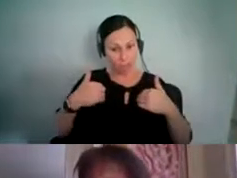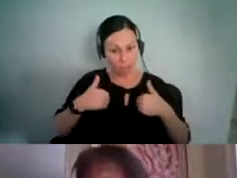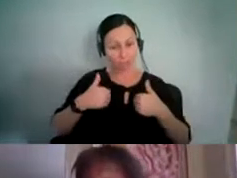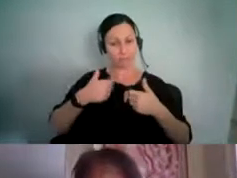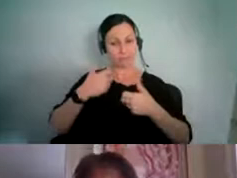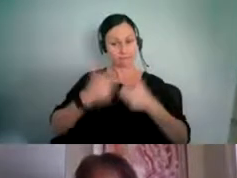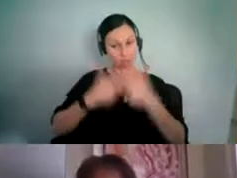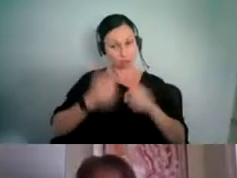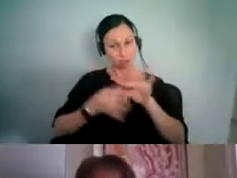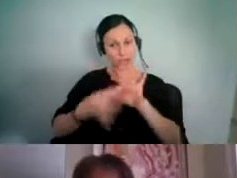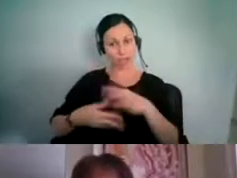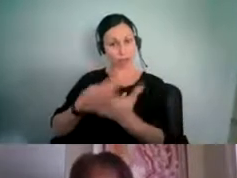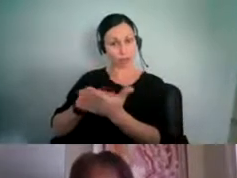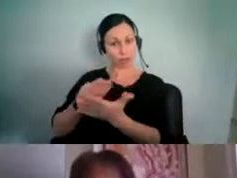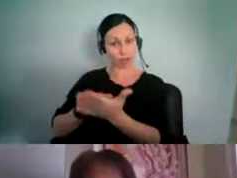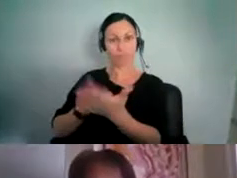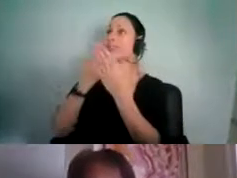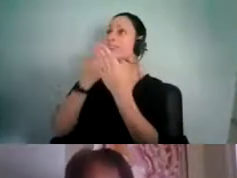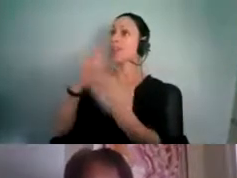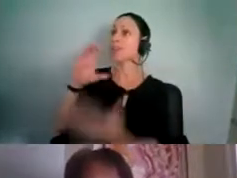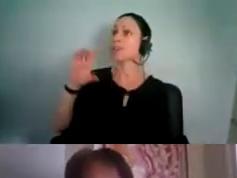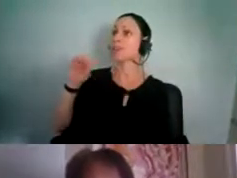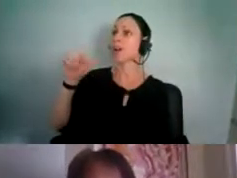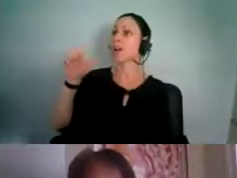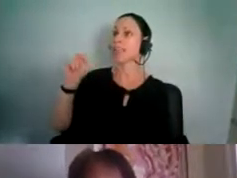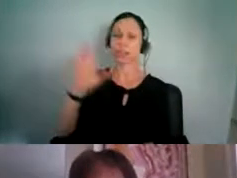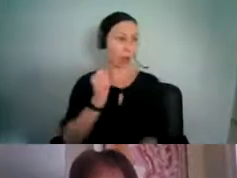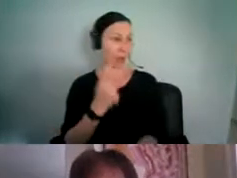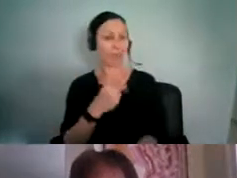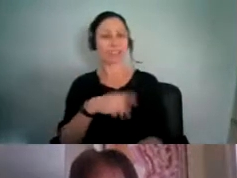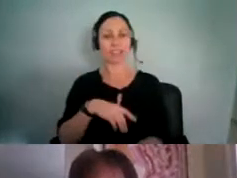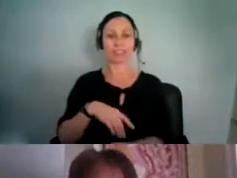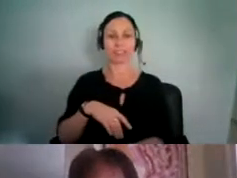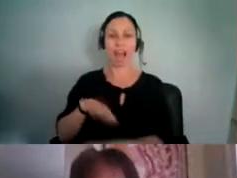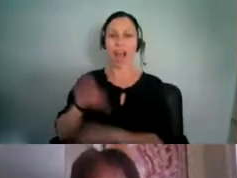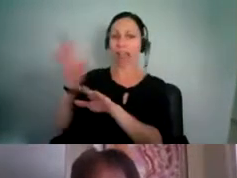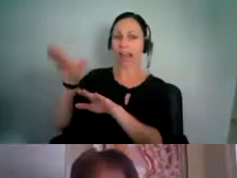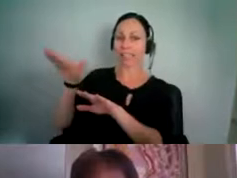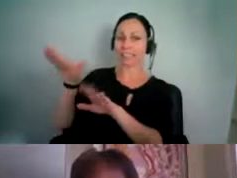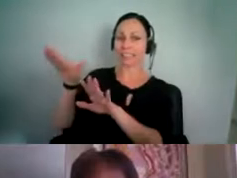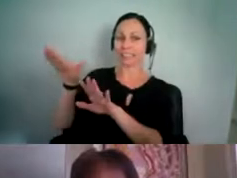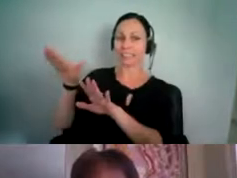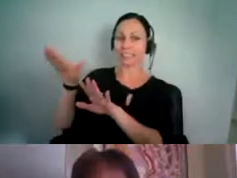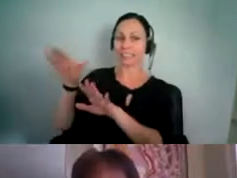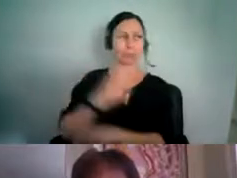because we have both philanthropic (talk over each other) and private funders who are going to pit us against each other. Sorry.